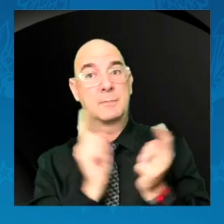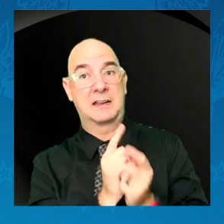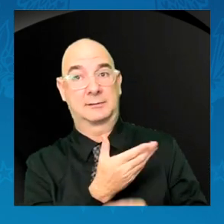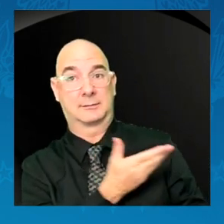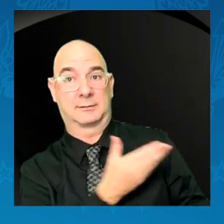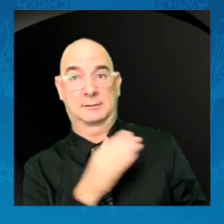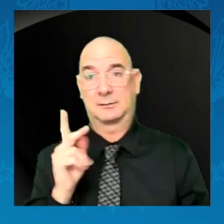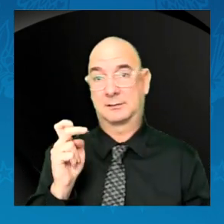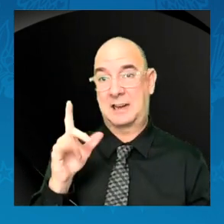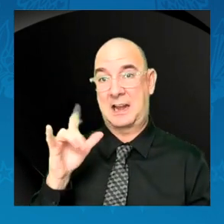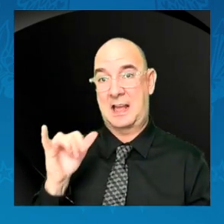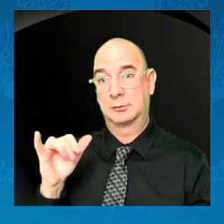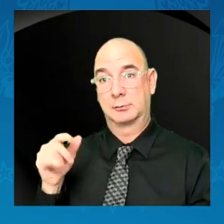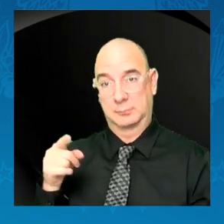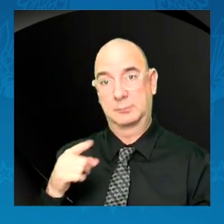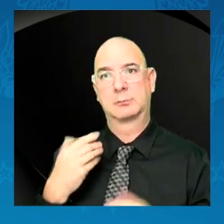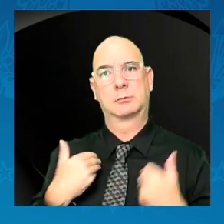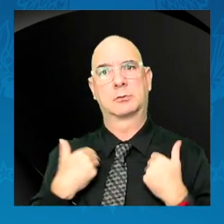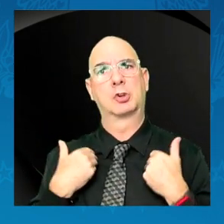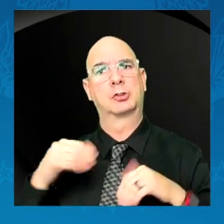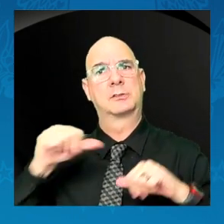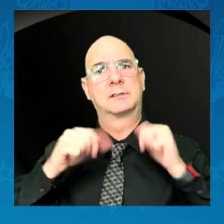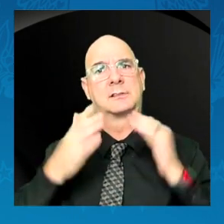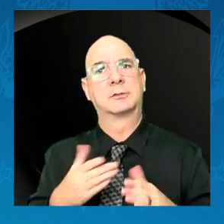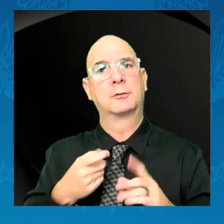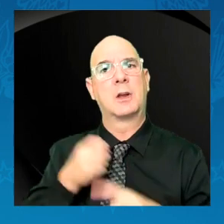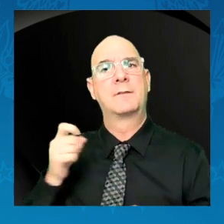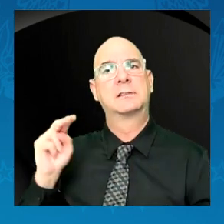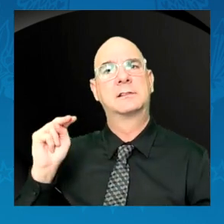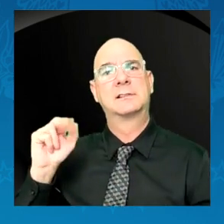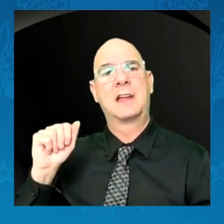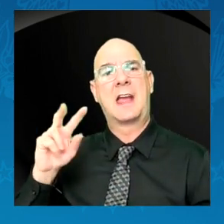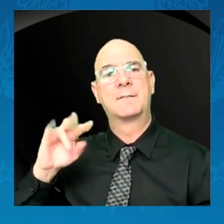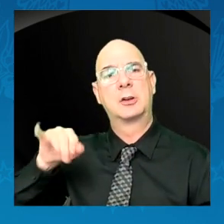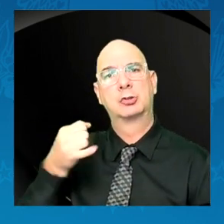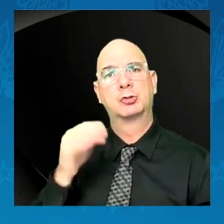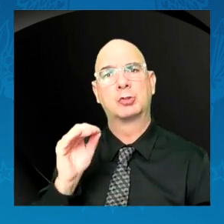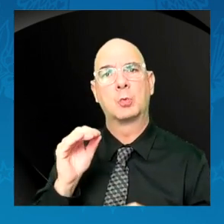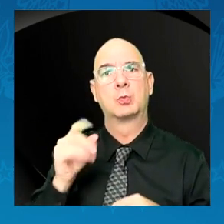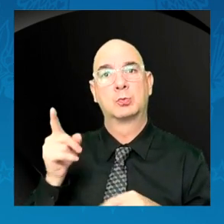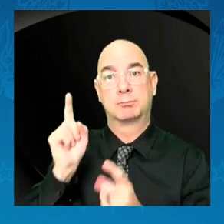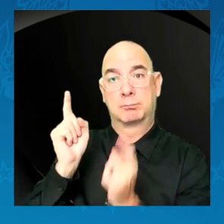who I met during the Landsat nine launch in California that I mentioned earlier.